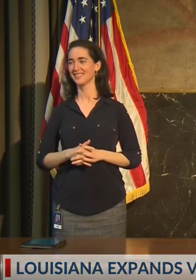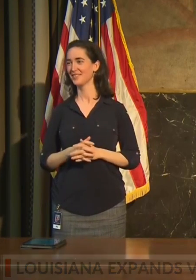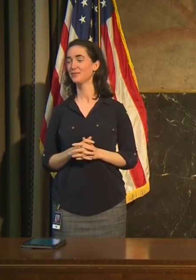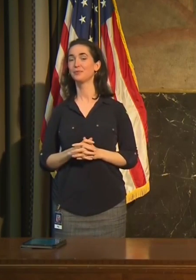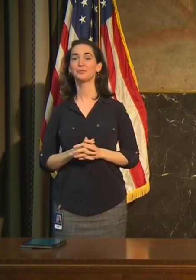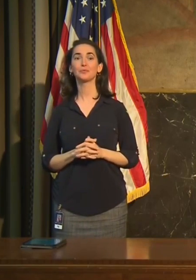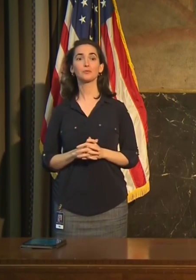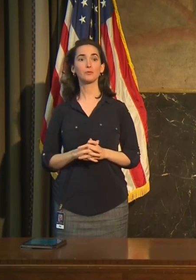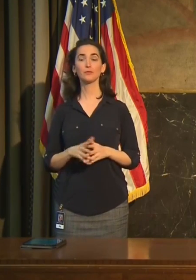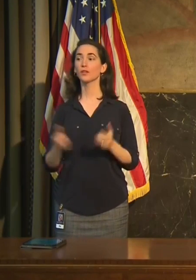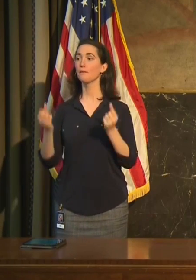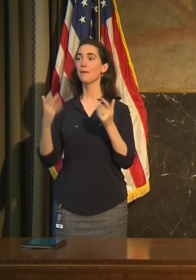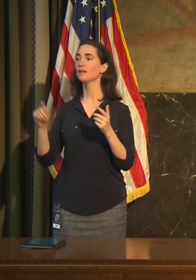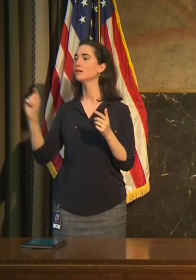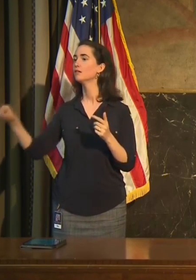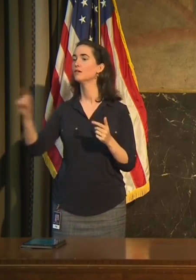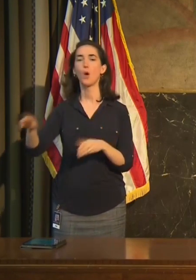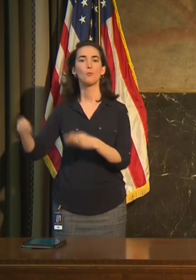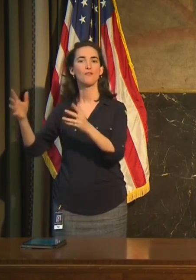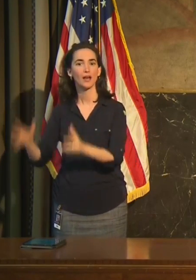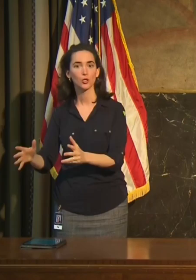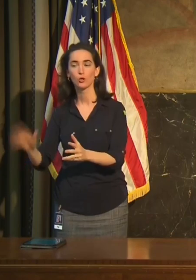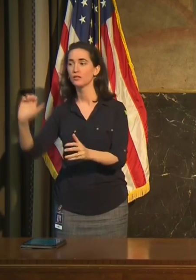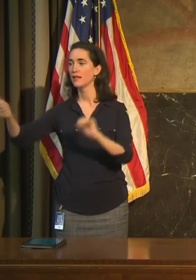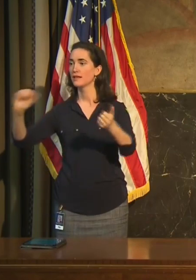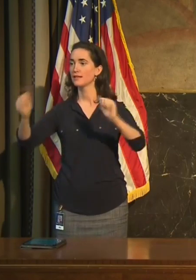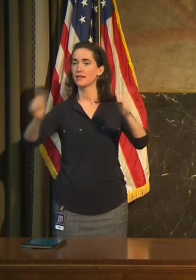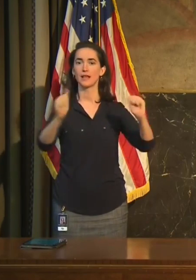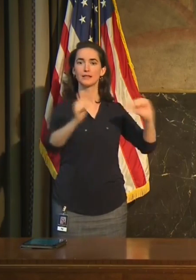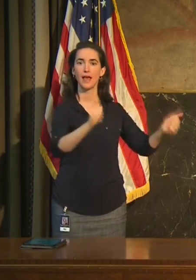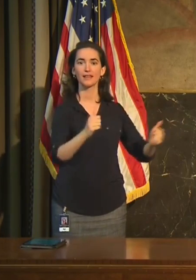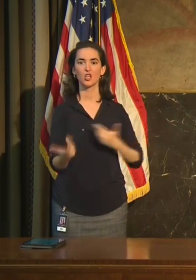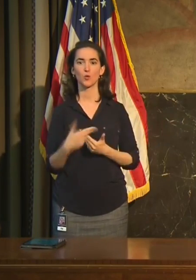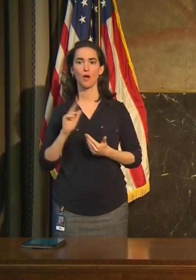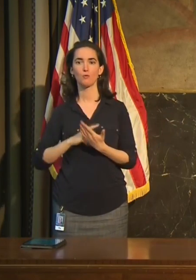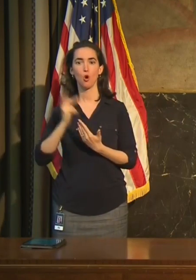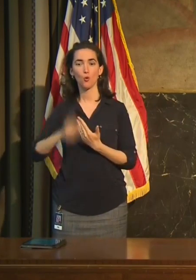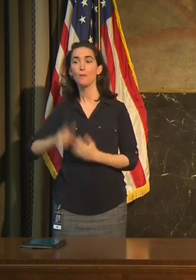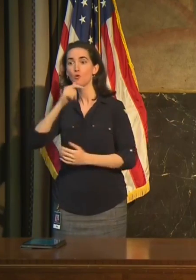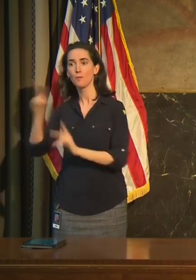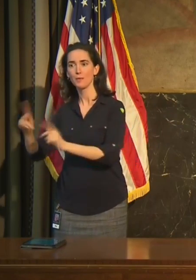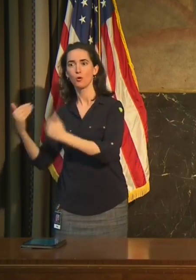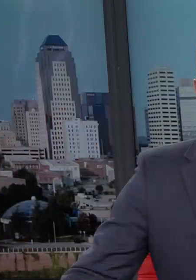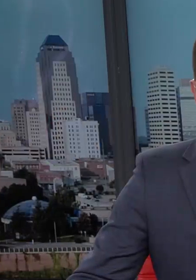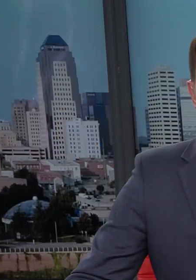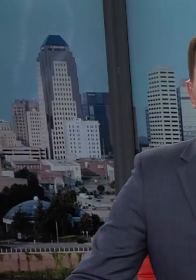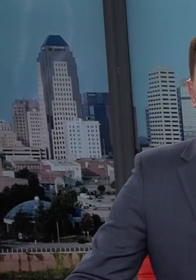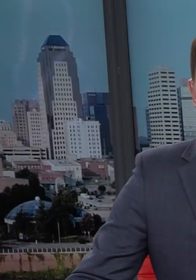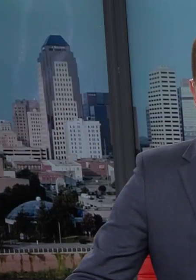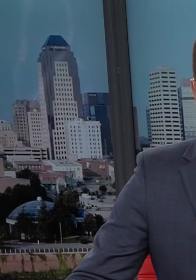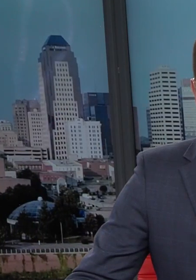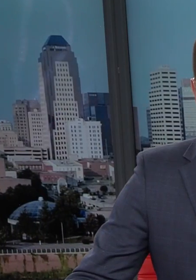PROTECTING THE MOST VULNERABLE FROM CONTRACTING THE VIRUS. ((DAN))GOOD EVENING ... THANKS FOR BEING WITH US ... I'M DAN